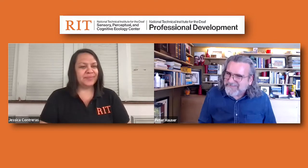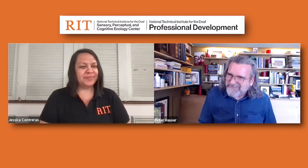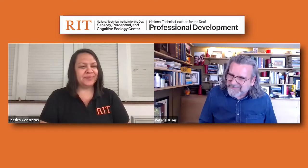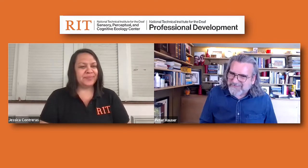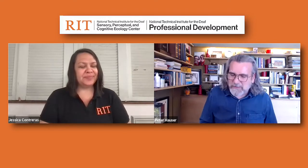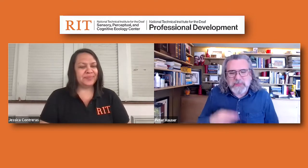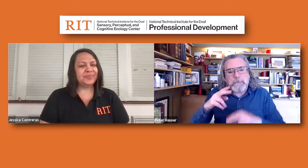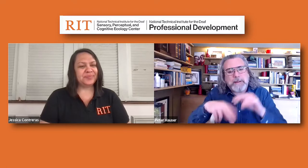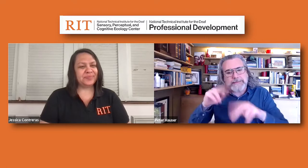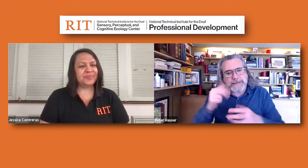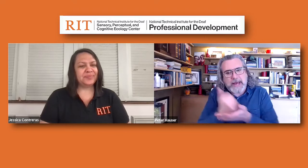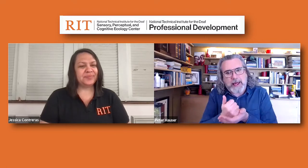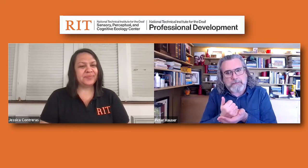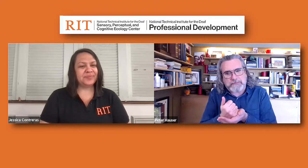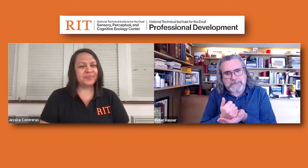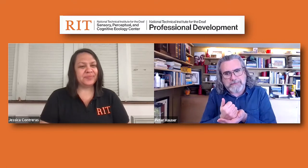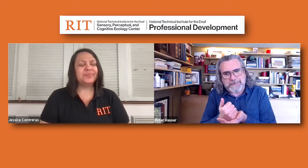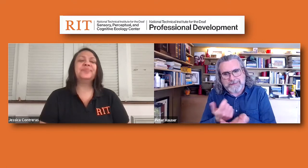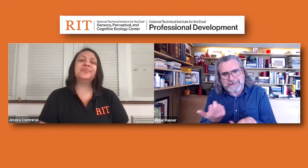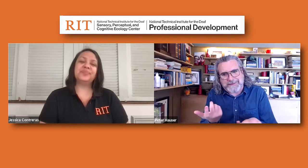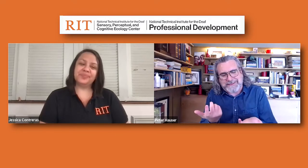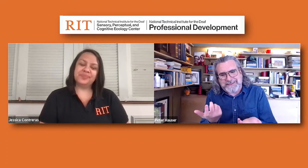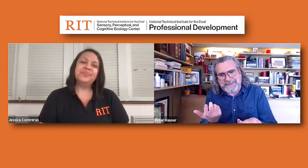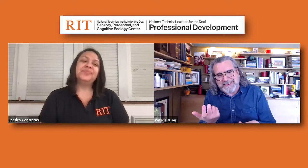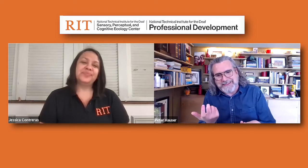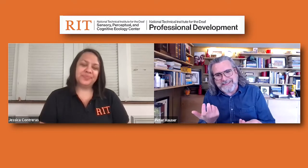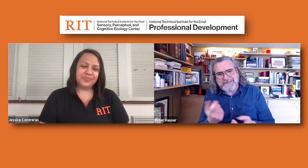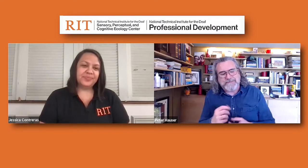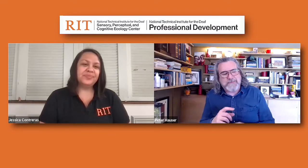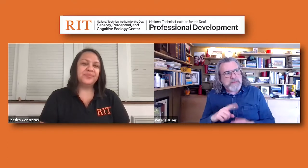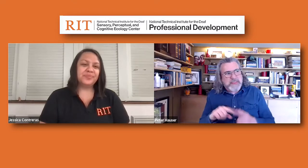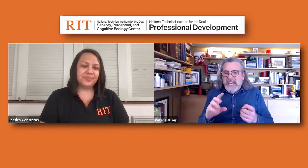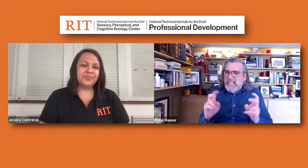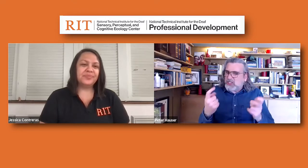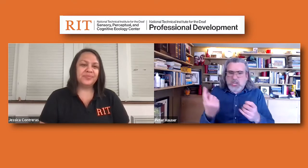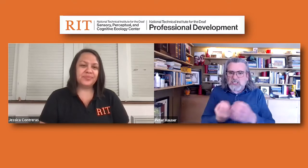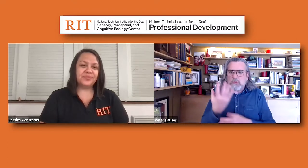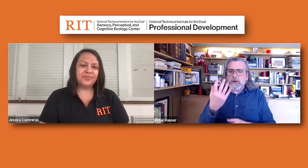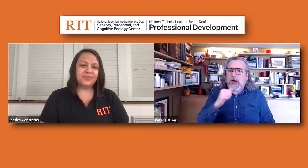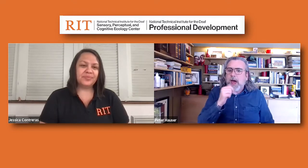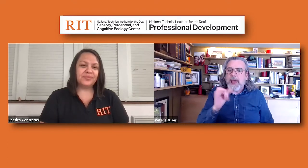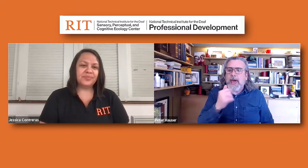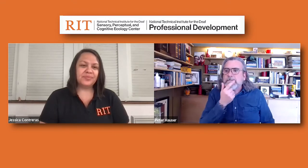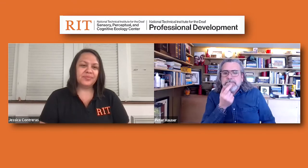Jessica: It sort of just grew organically, then. Peter: Exactly, exactly. And having a building helped.